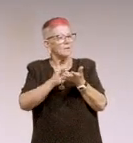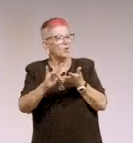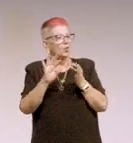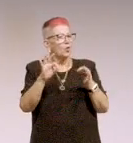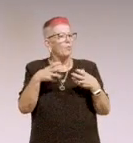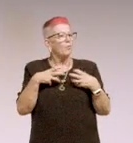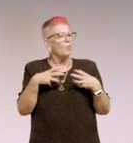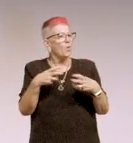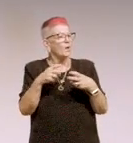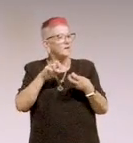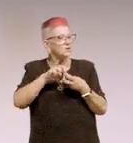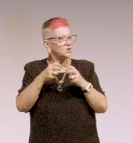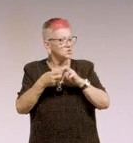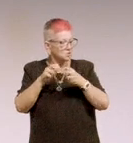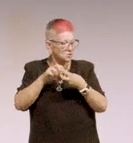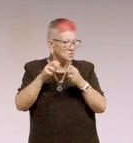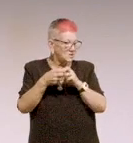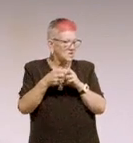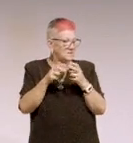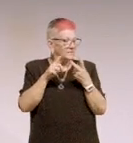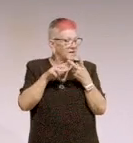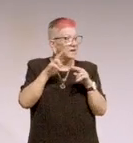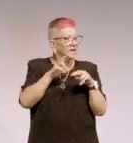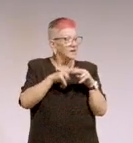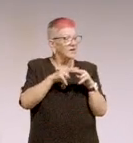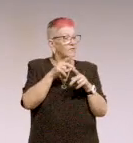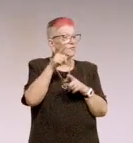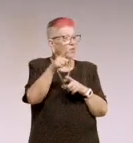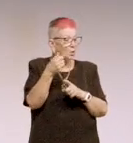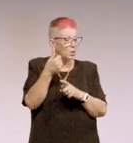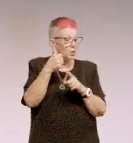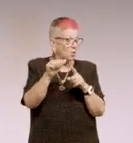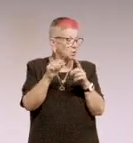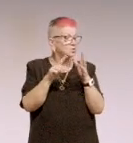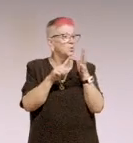If you are following the accessibility rules, it is good for user benefits.